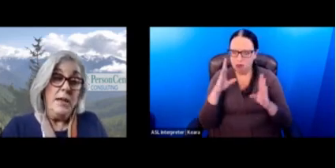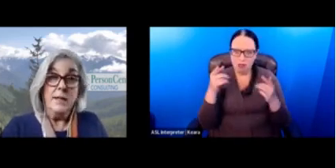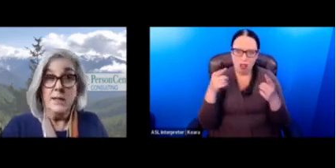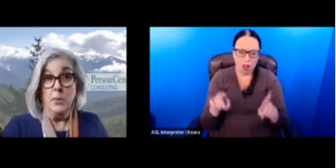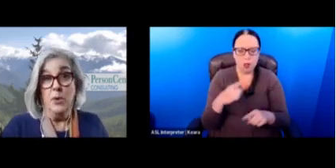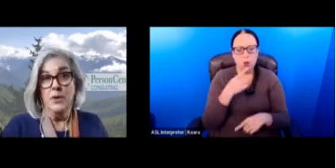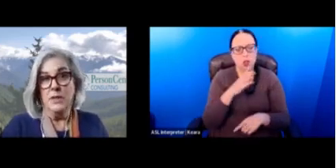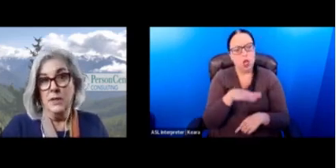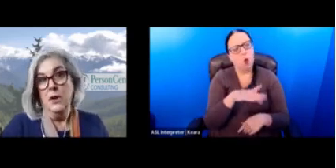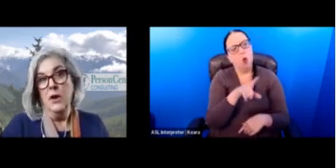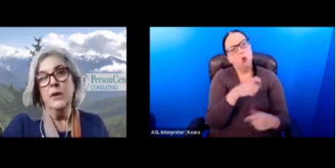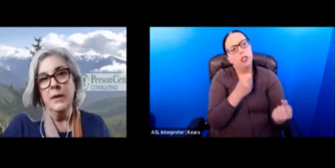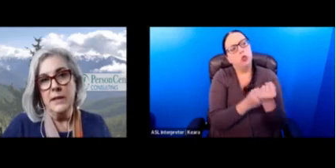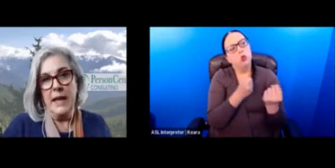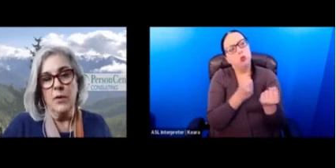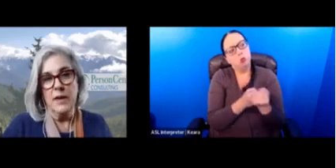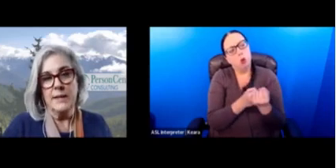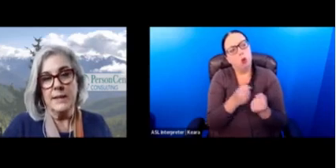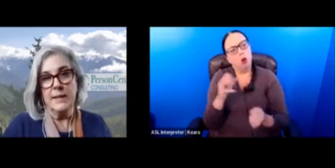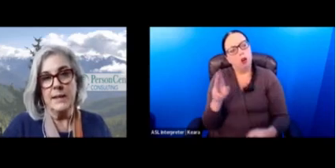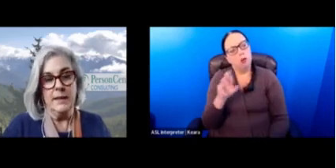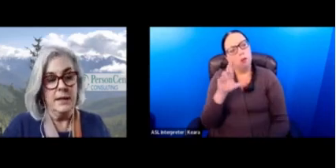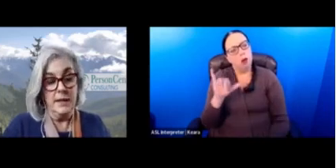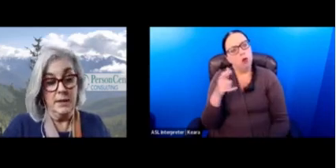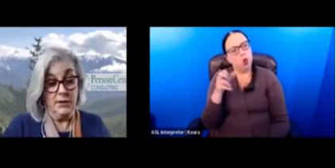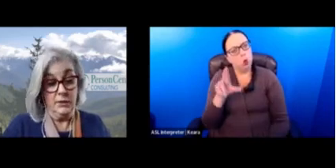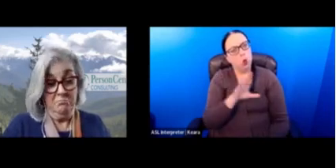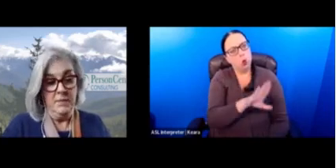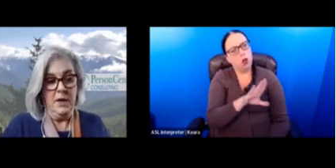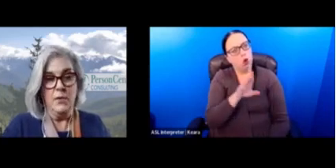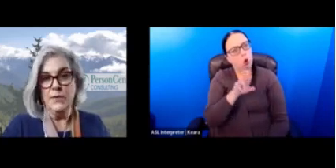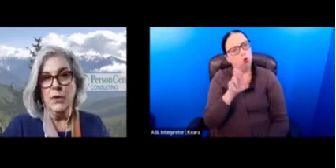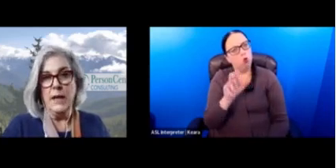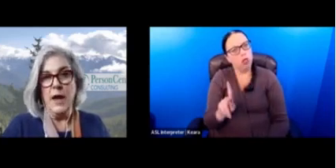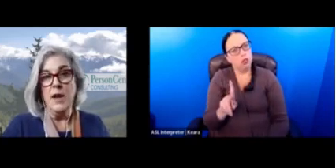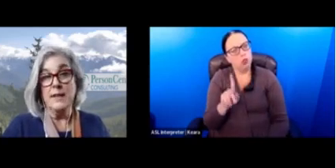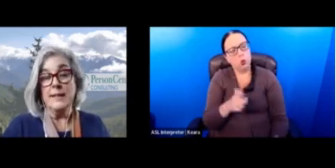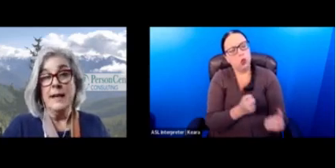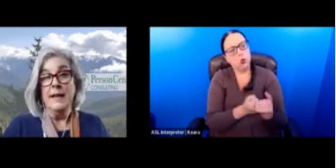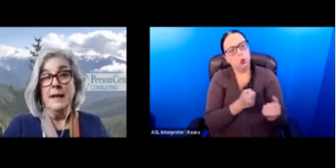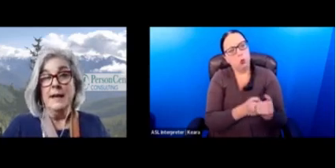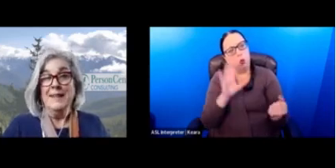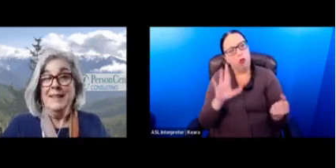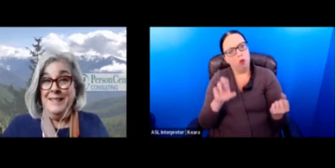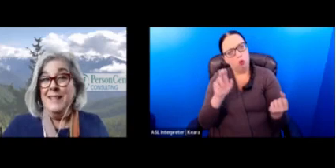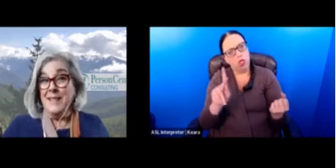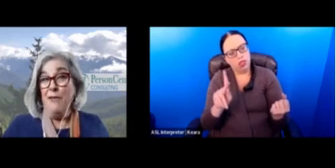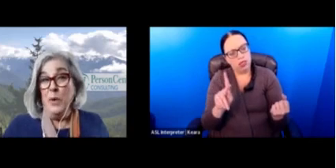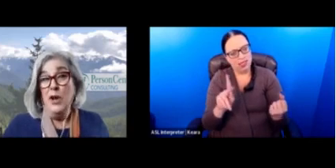you need to support Mary Lou and taking risks in, you know, certain areas. The staff want to